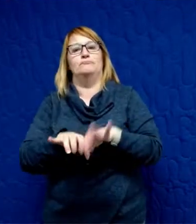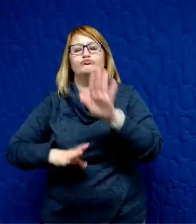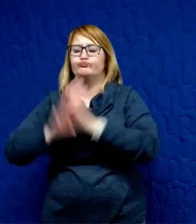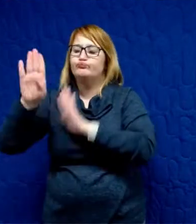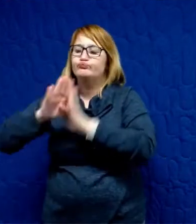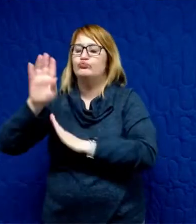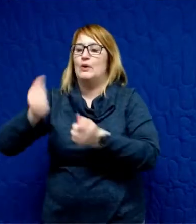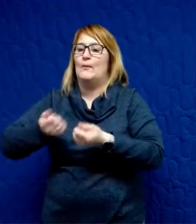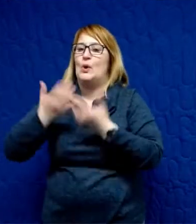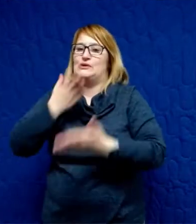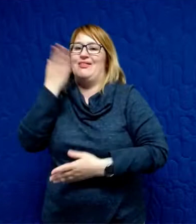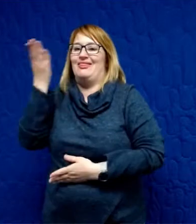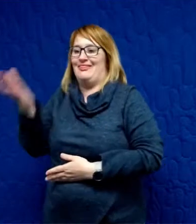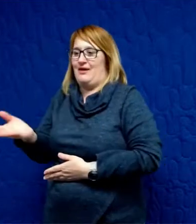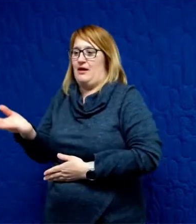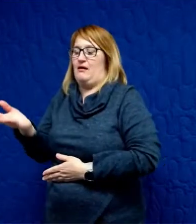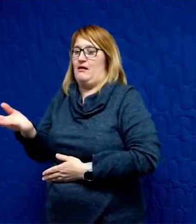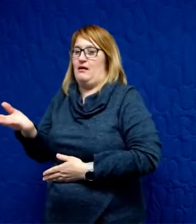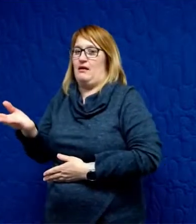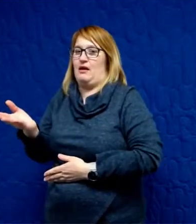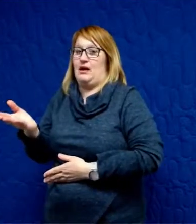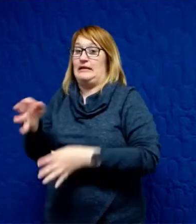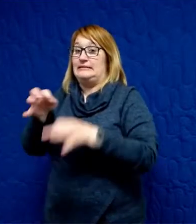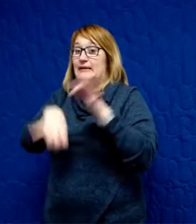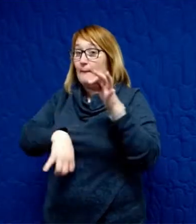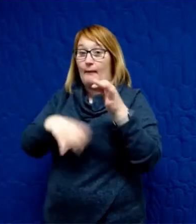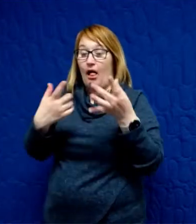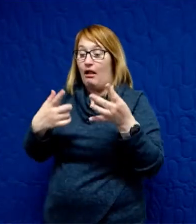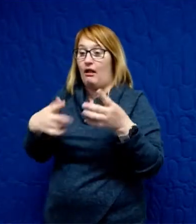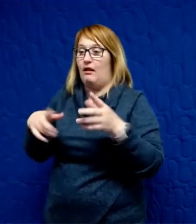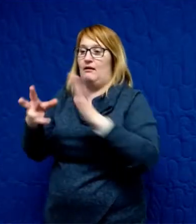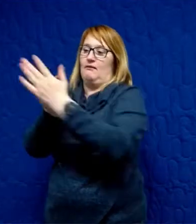proposal in that and then the simple thing is to copy and paste your